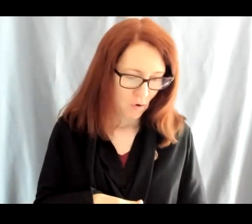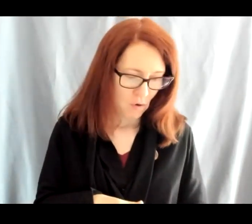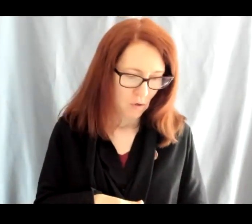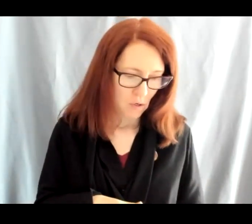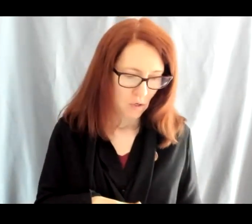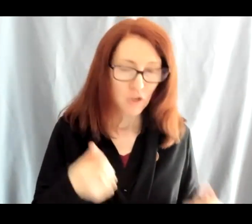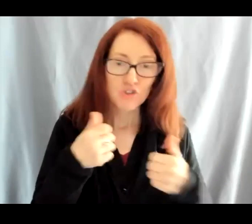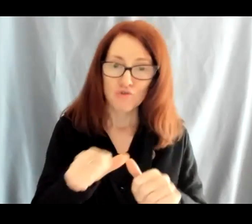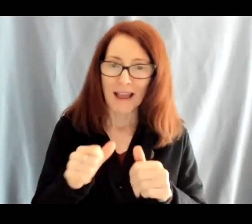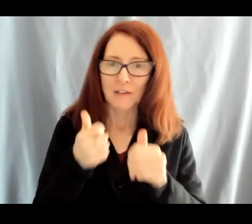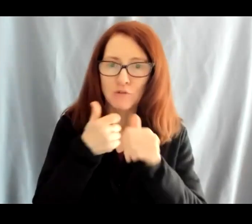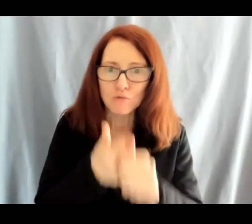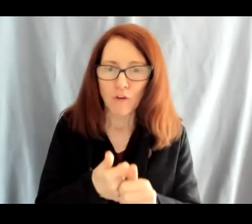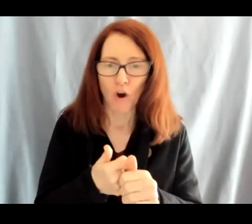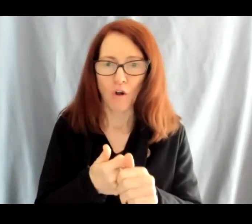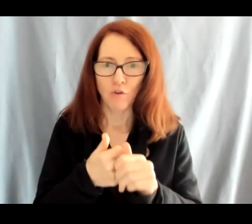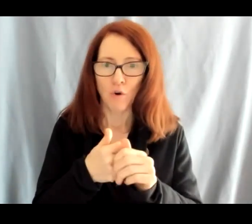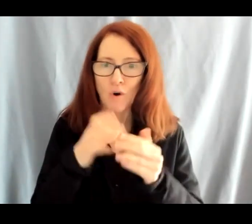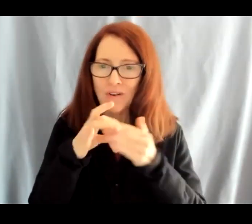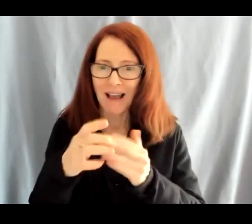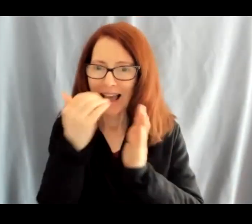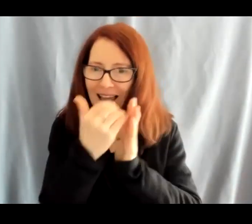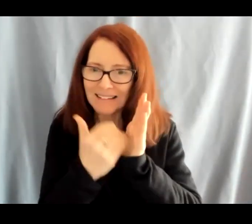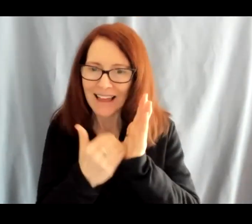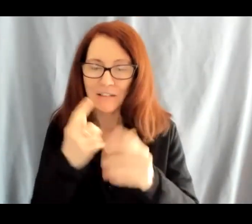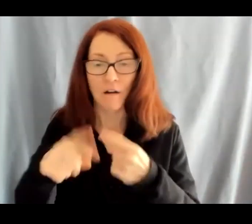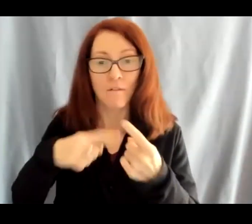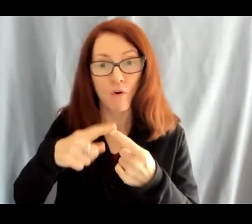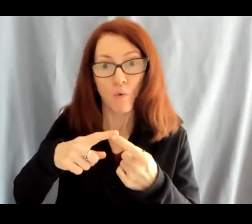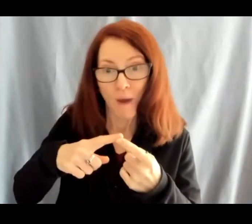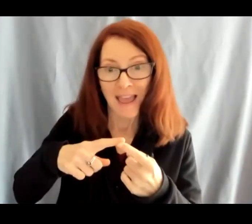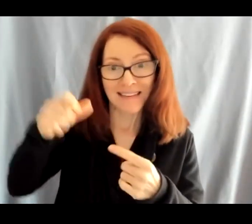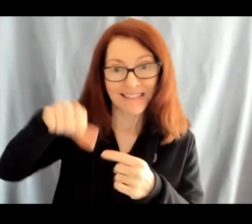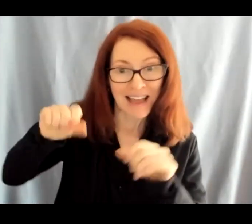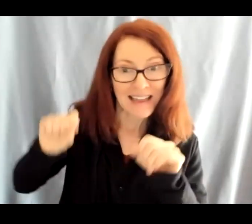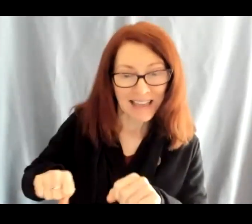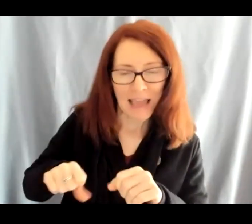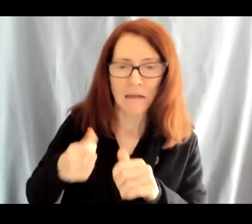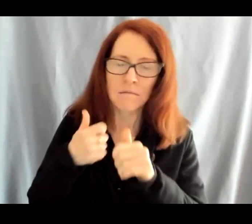assist you in you know essentially what you're doing is laying out an argument for if this